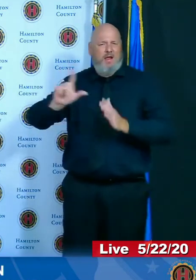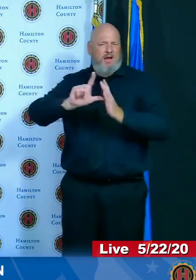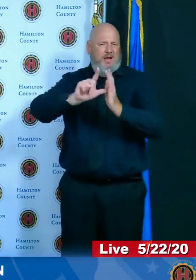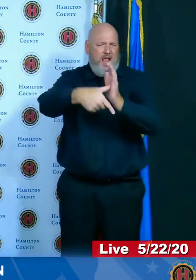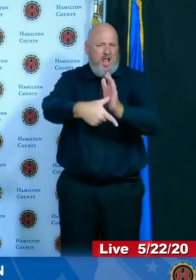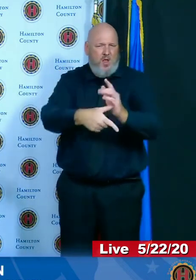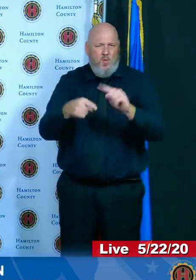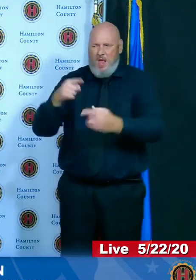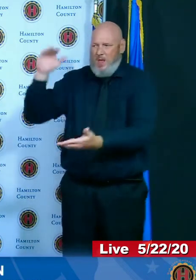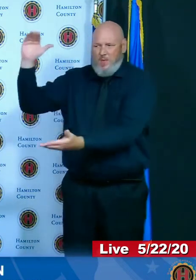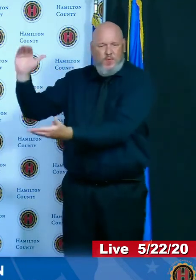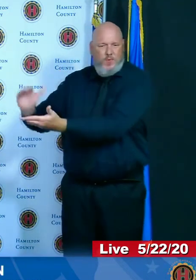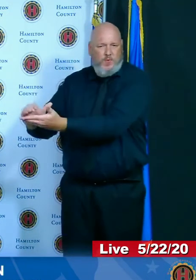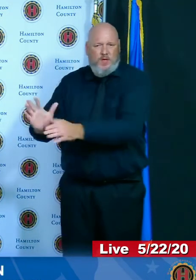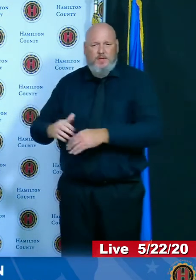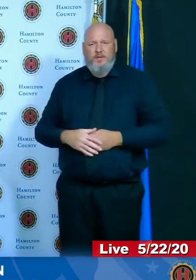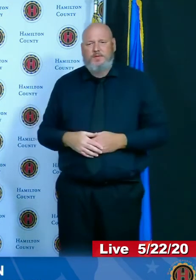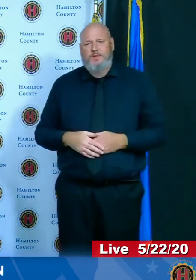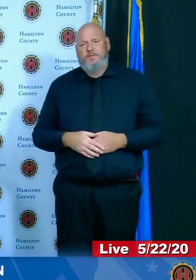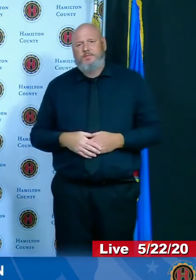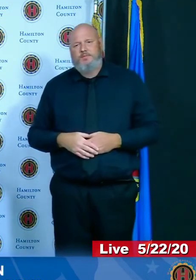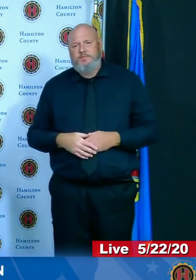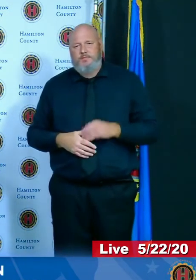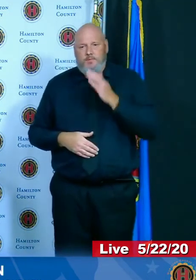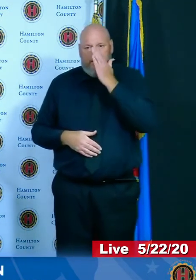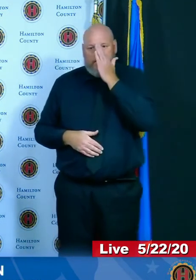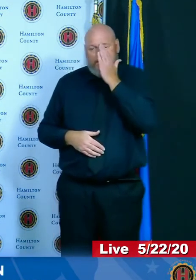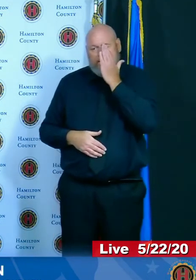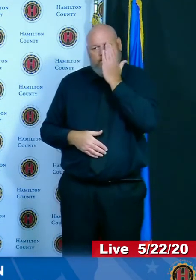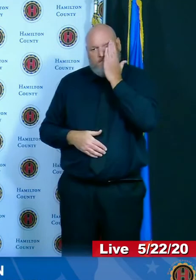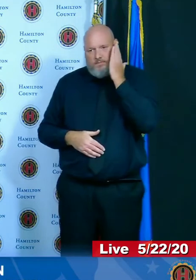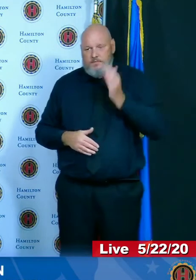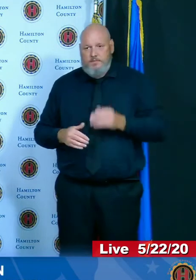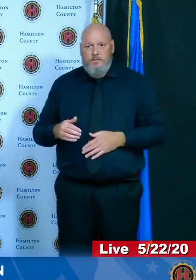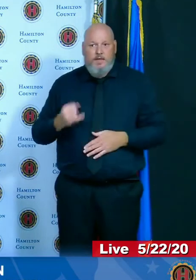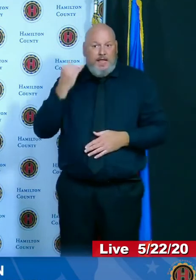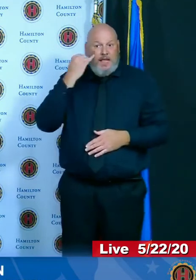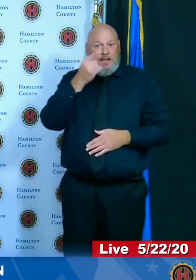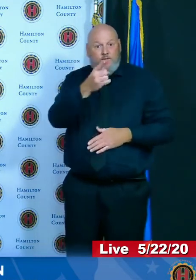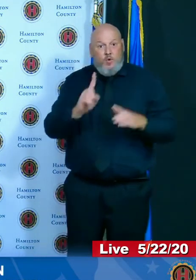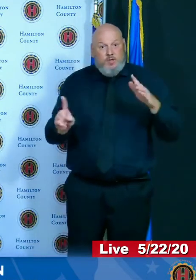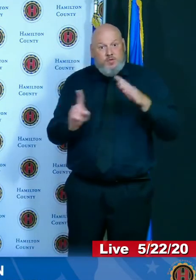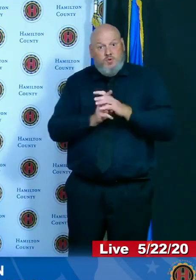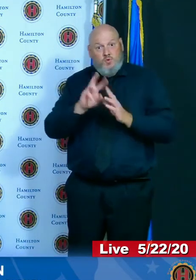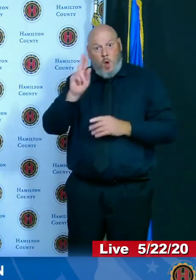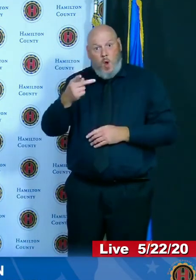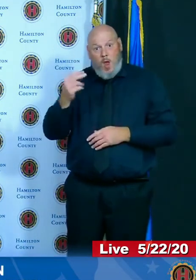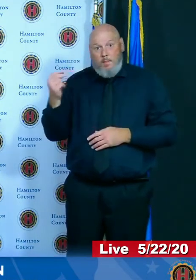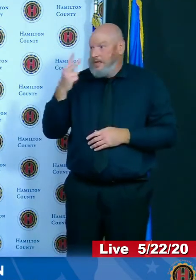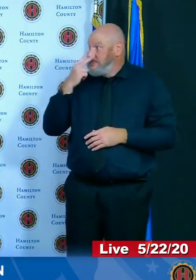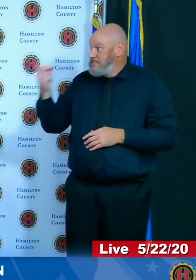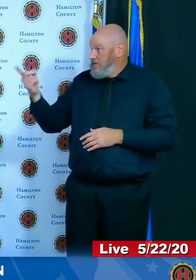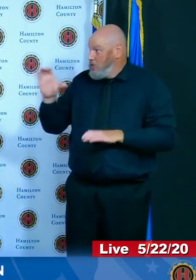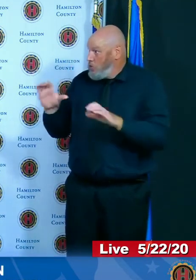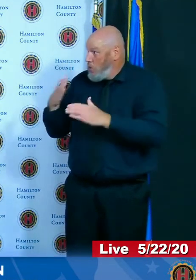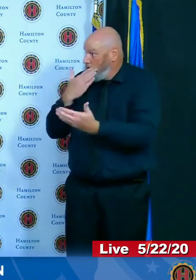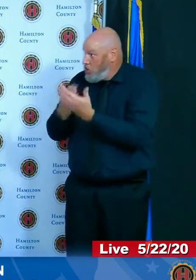curve flat so if you show up to a restaurant and you feel like they've not done a good job their employees aren't wearing masks I would strongly encourage